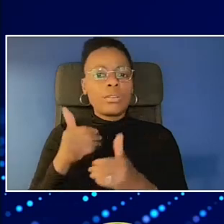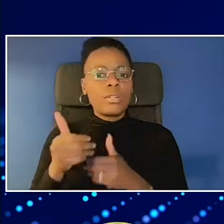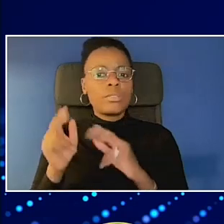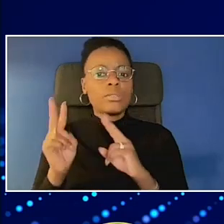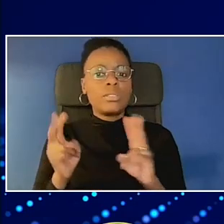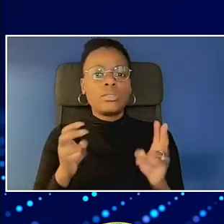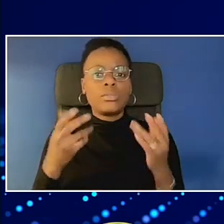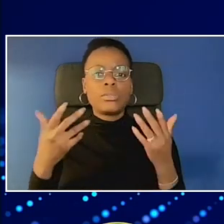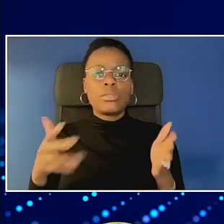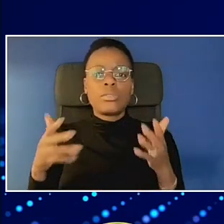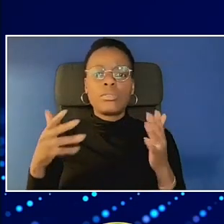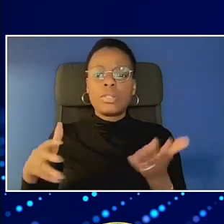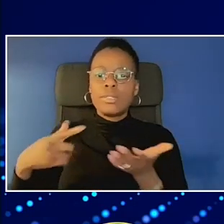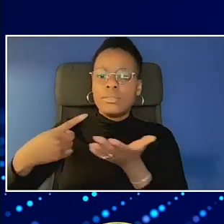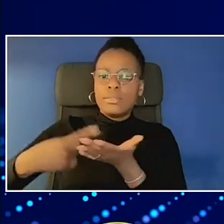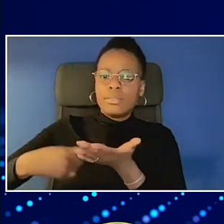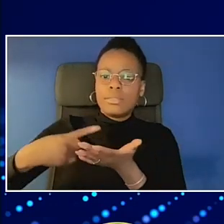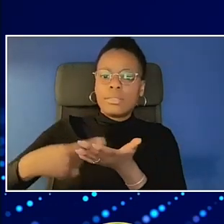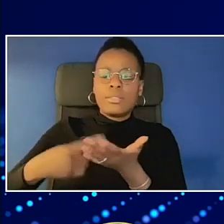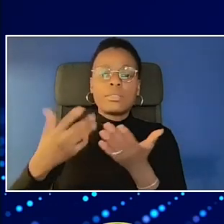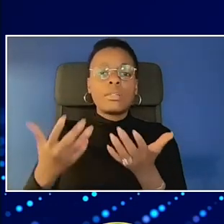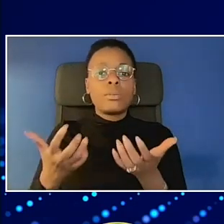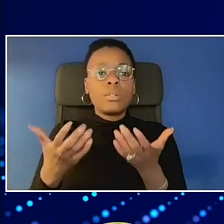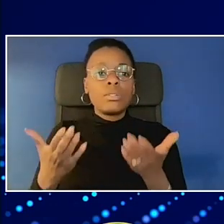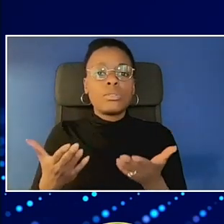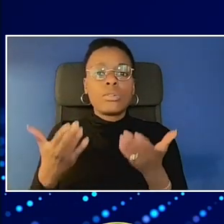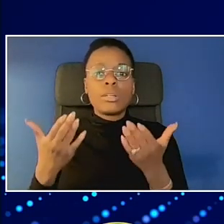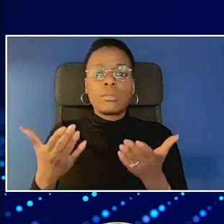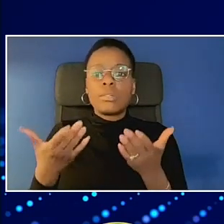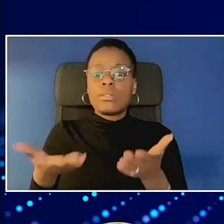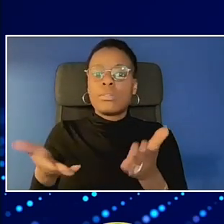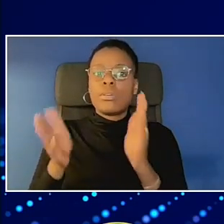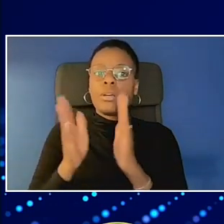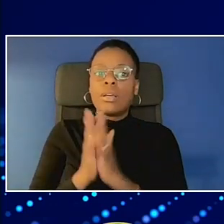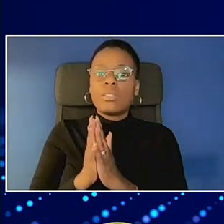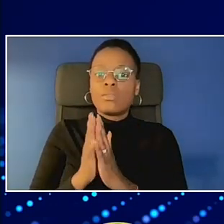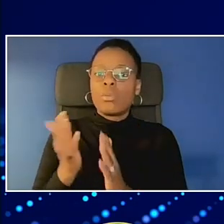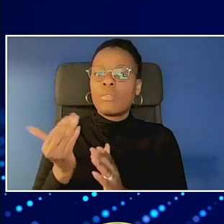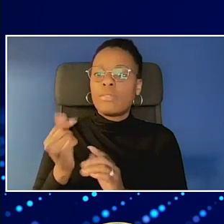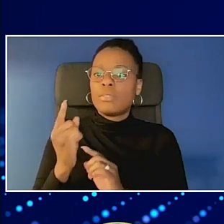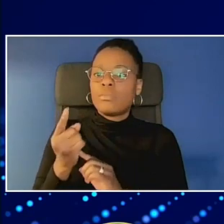like to recommend or ask for a- about a 15-minute caucus with the Education